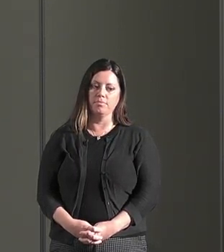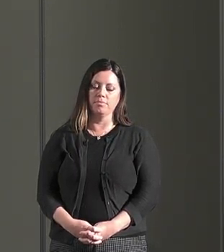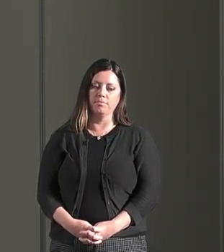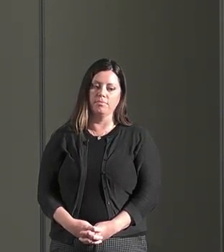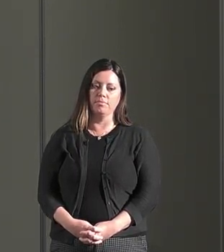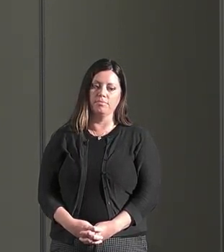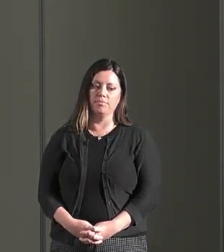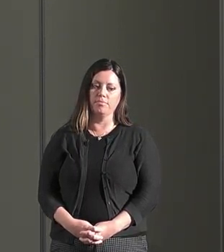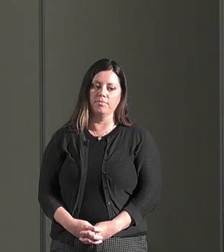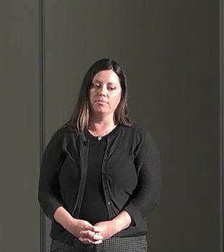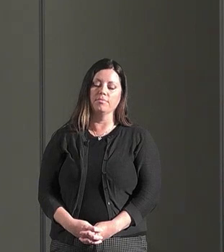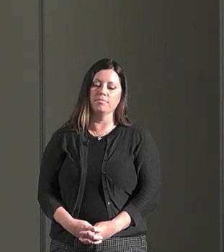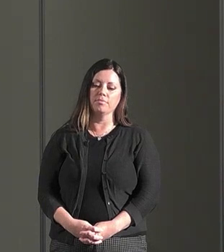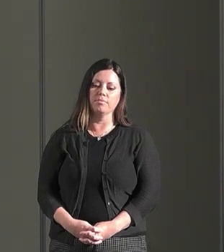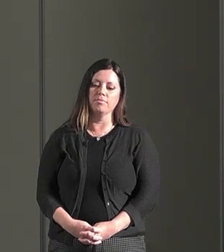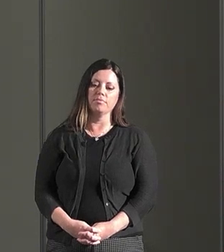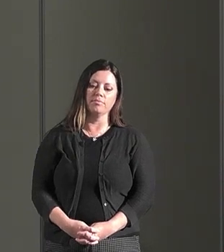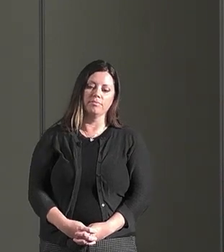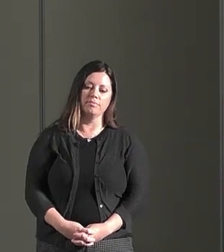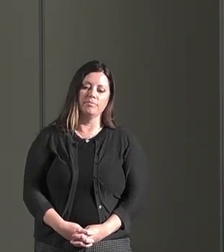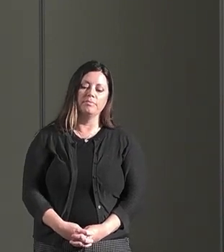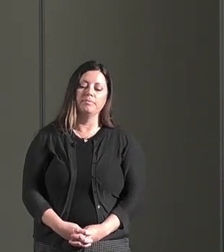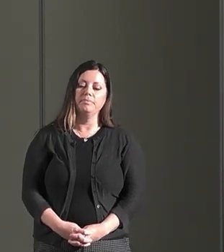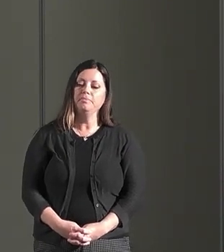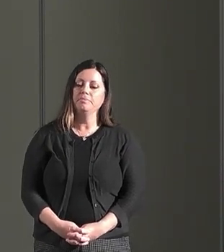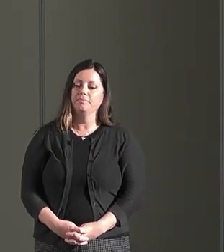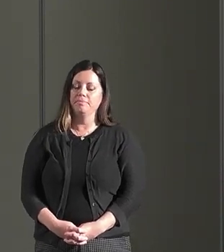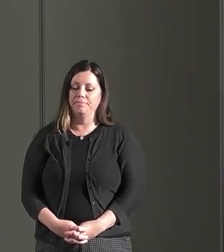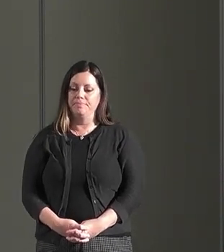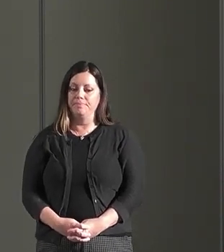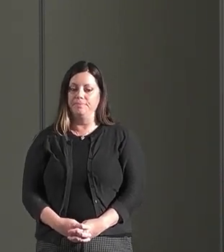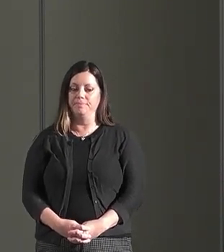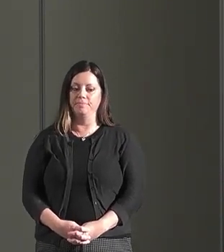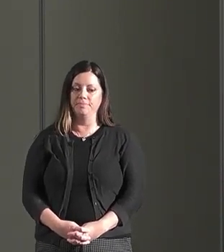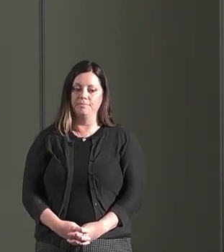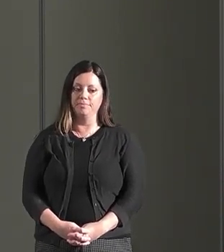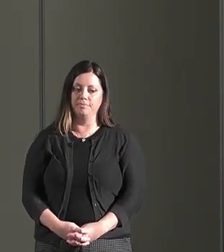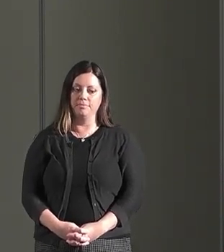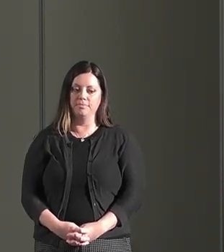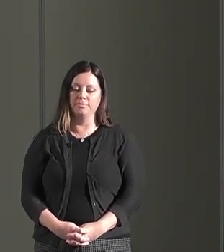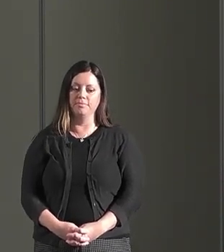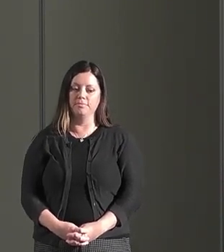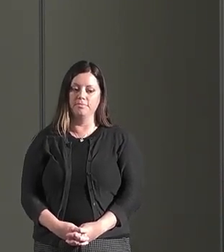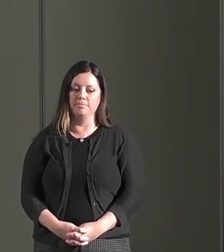not only an issue of informed consent. It's also the medical processes, the payments for